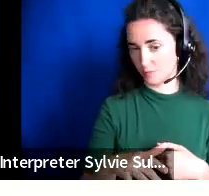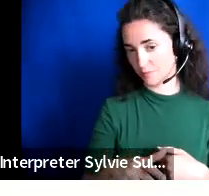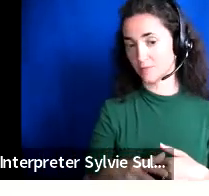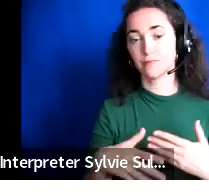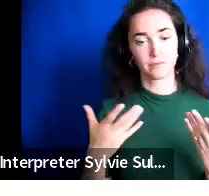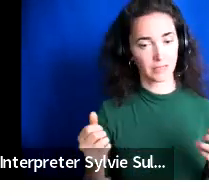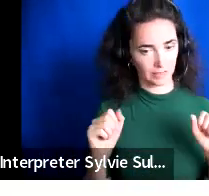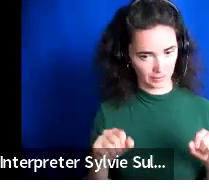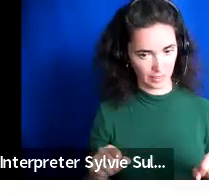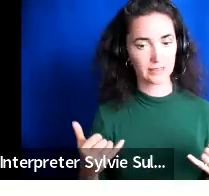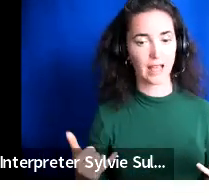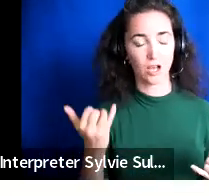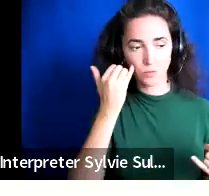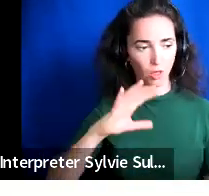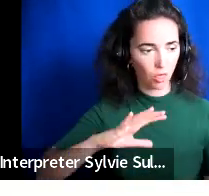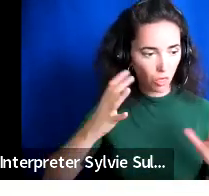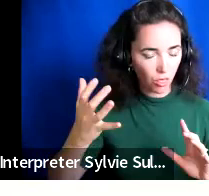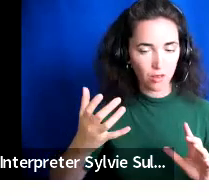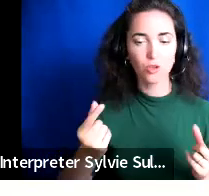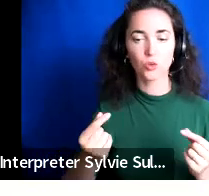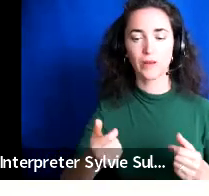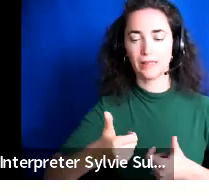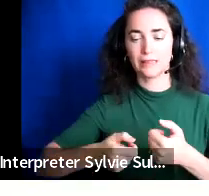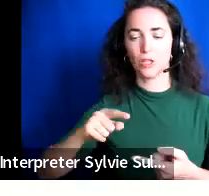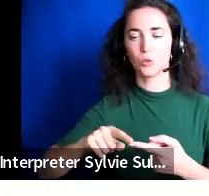So that is also an option winning prices to text to 988